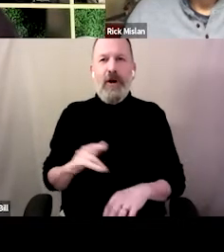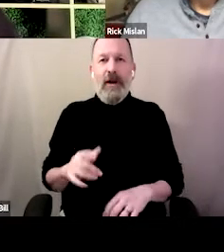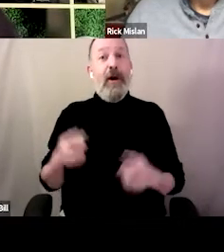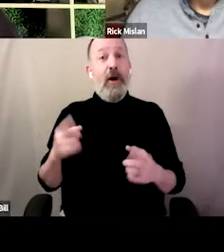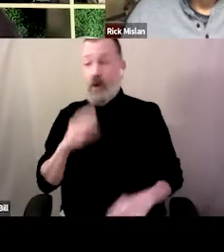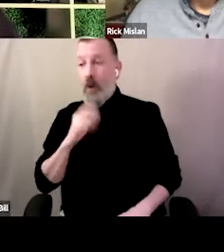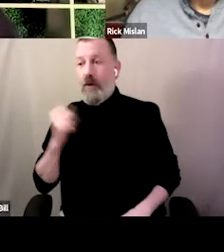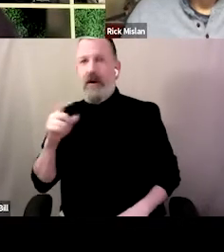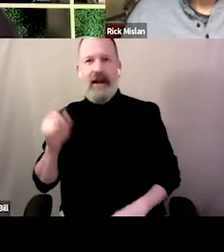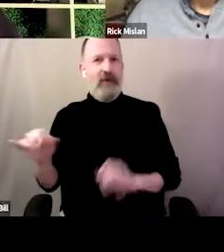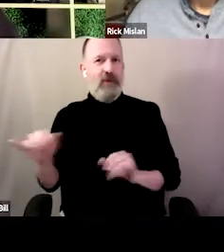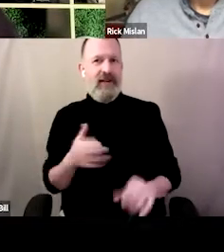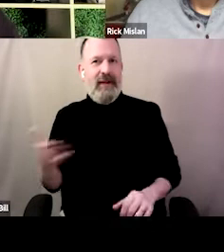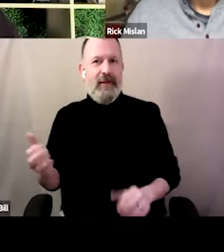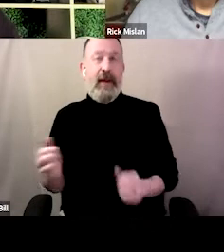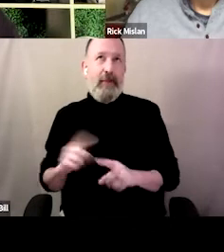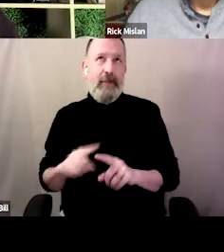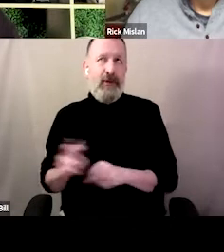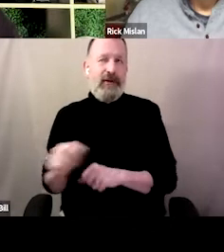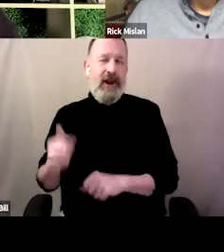to get to do it with other people's money which means you just need to be good at it.